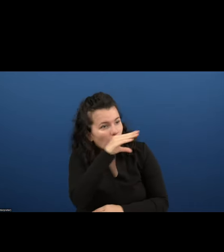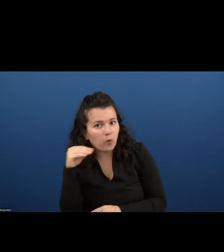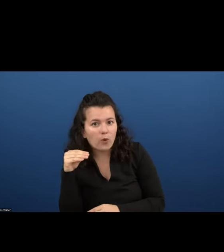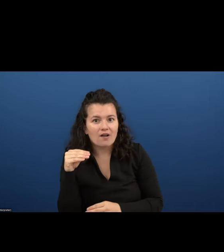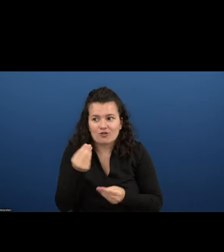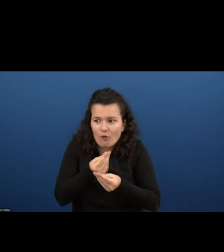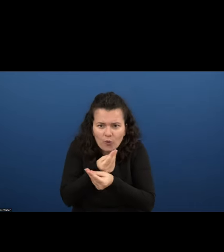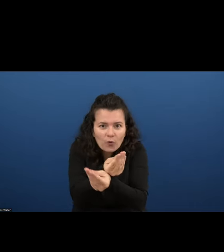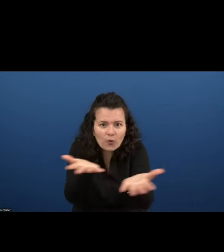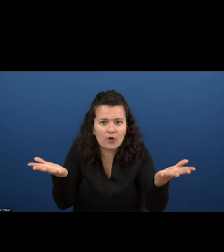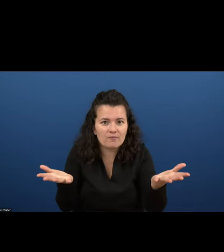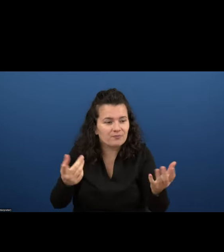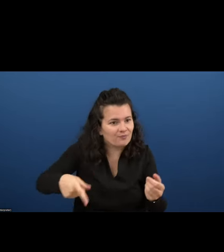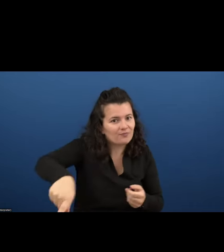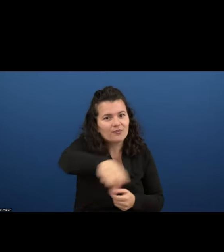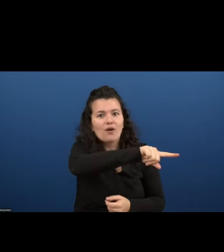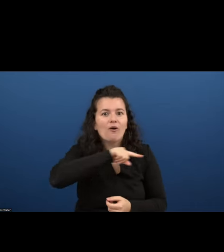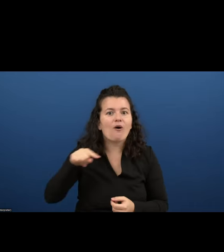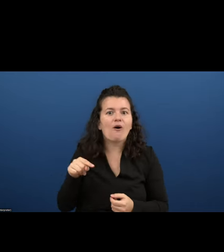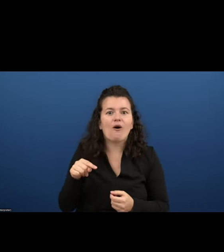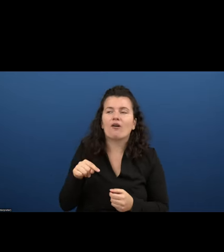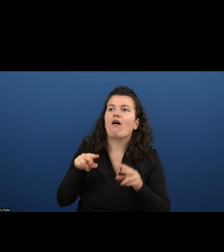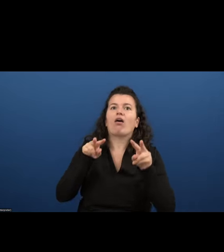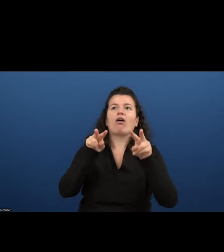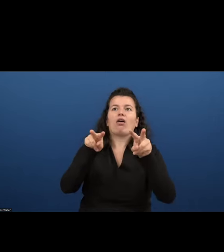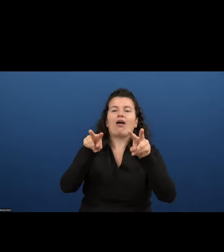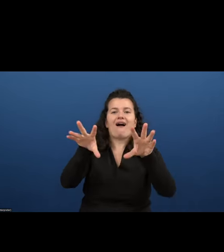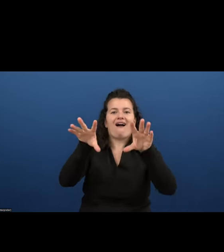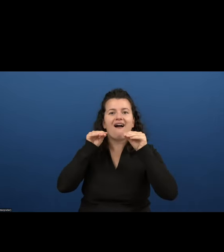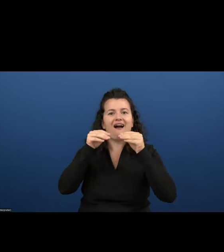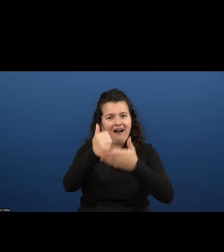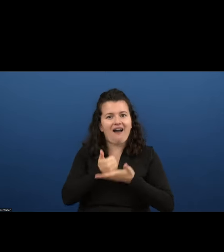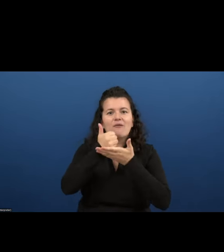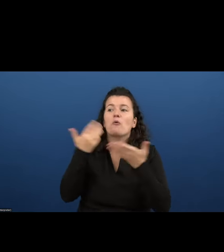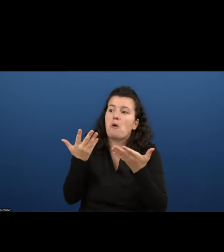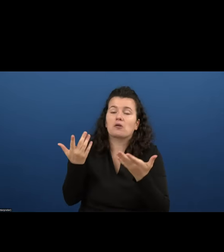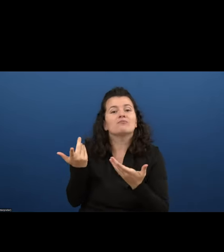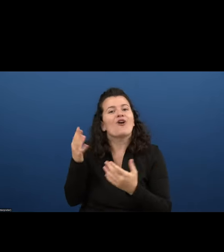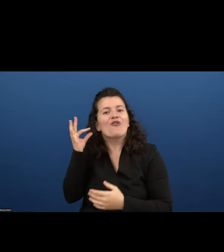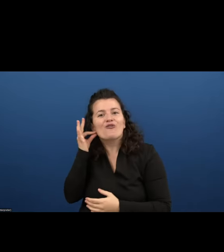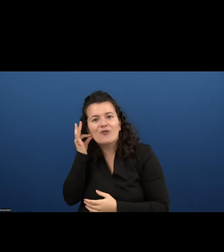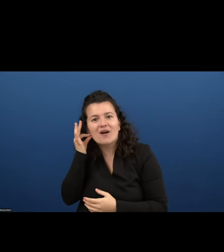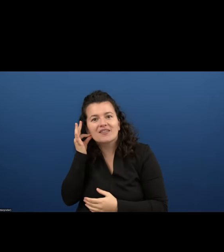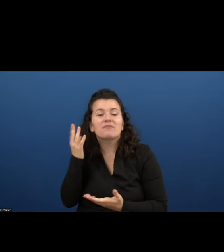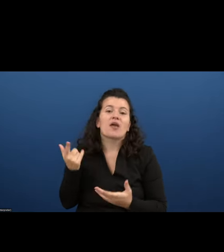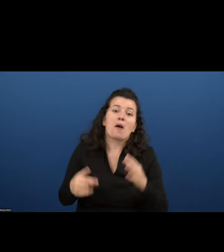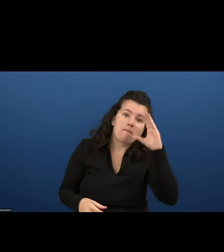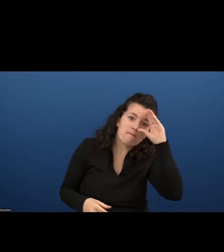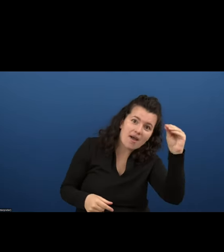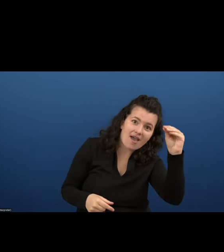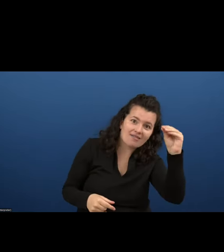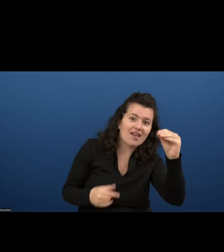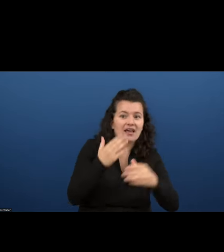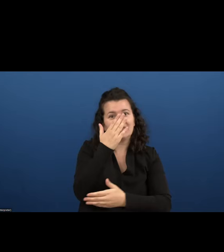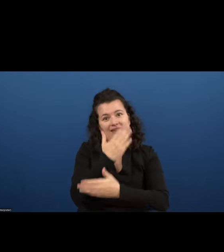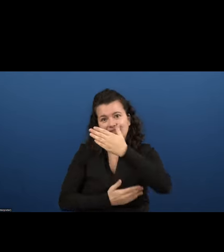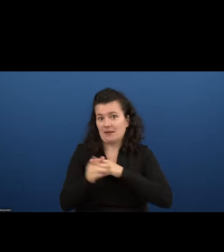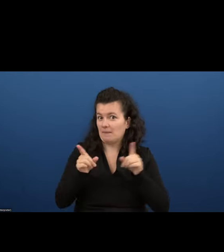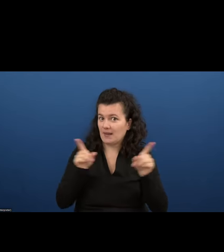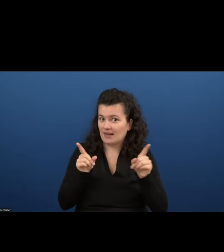collectively we improve the inclusion of women and men with disabilities in dissent work